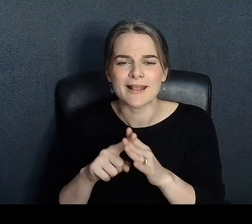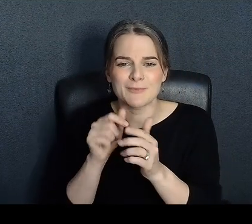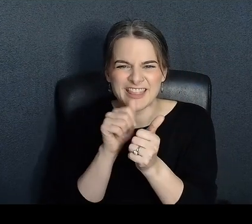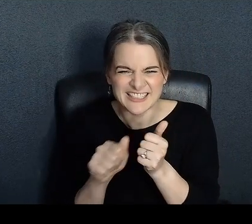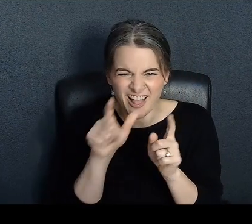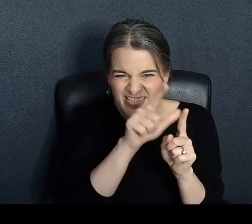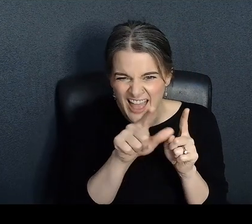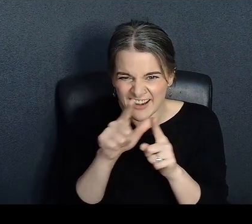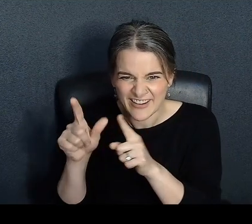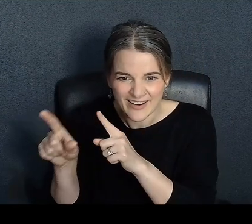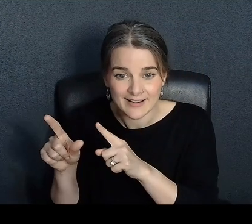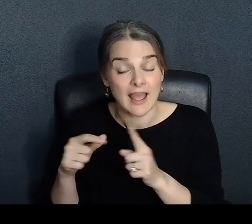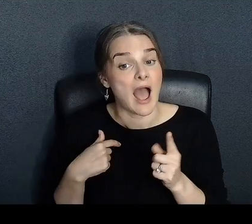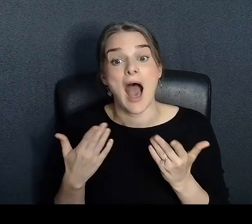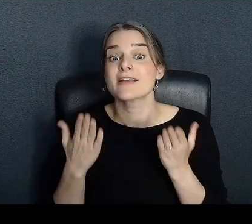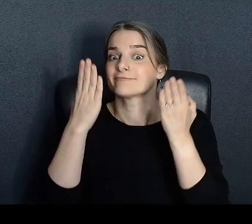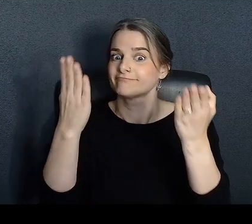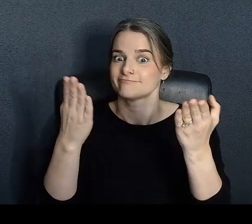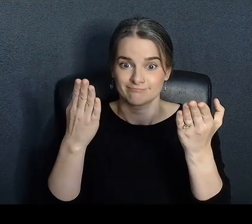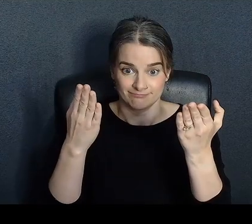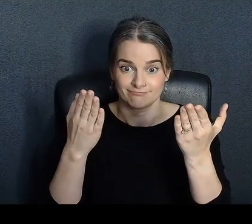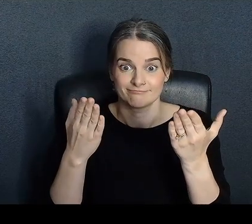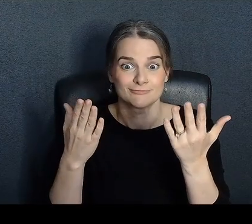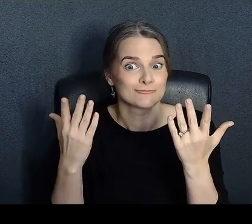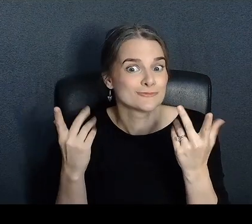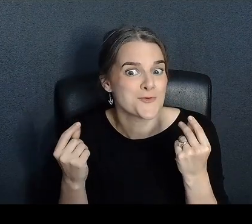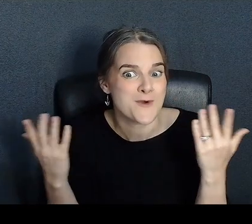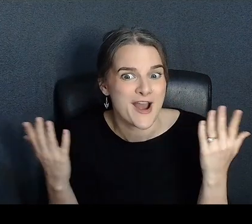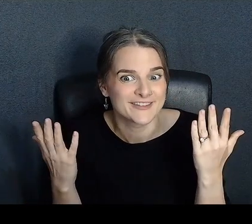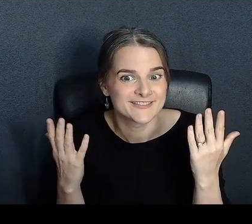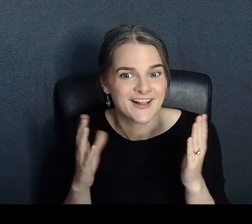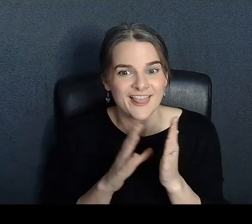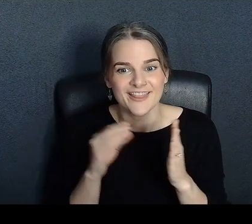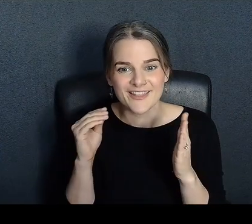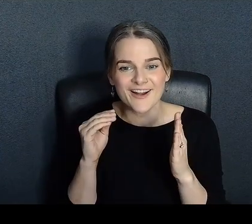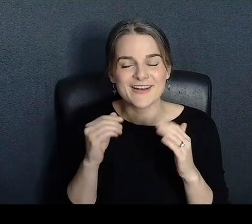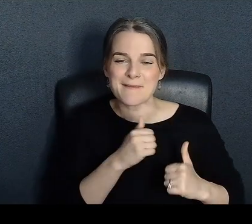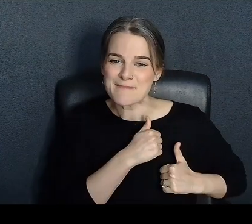And I suggest that you learn the military alphabet. I've done that.